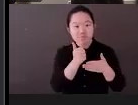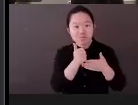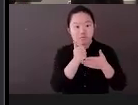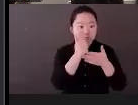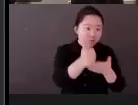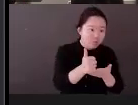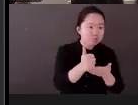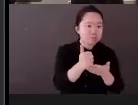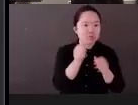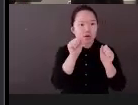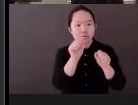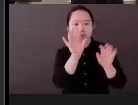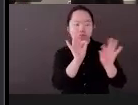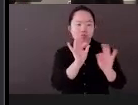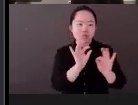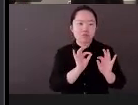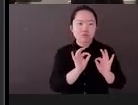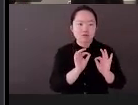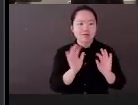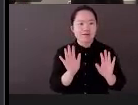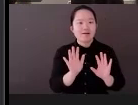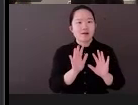We can view by screen or view by category.